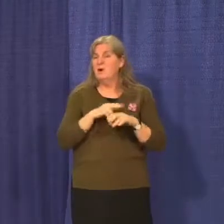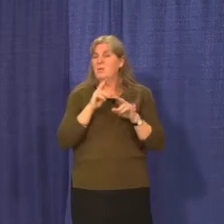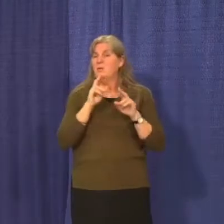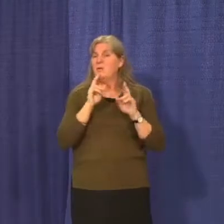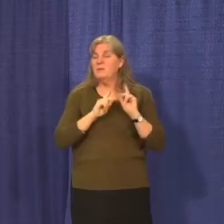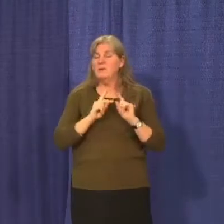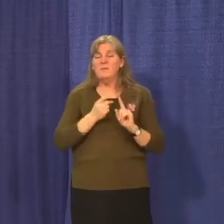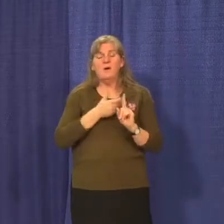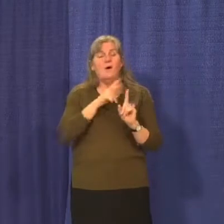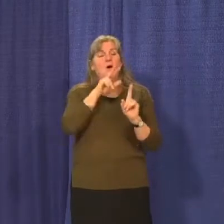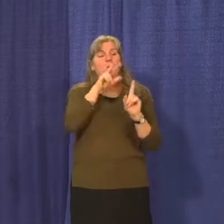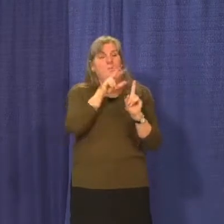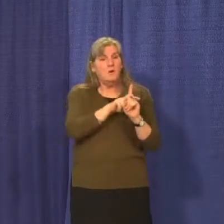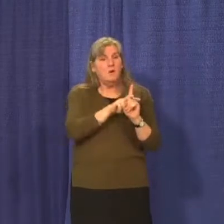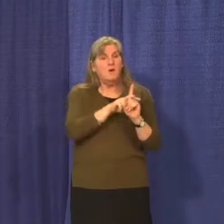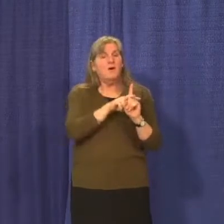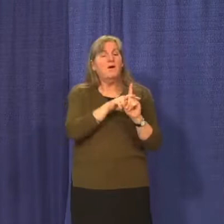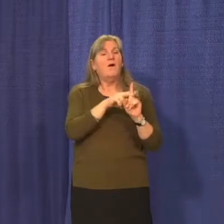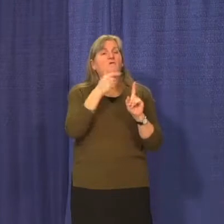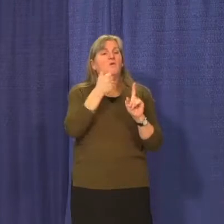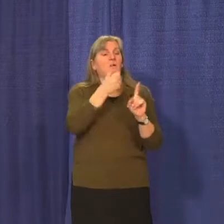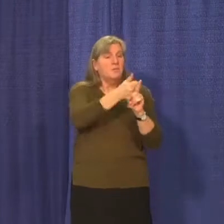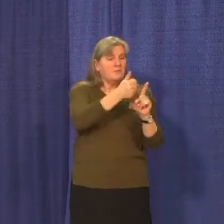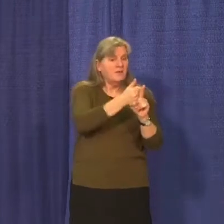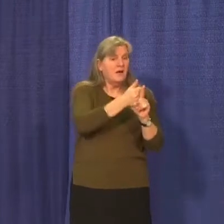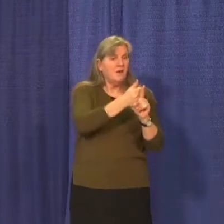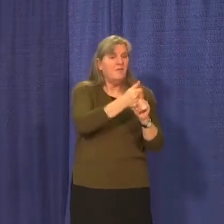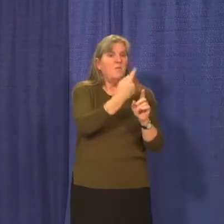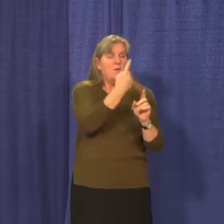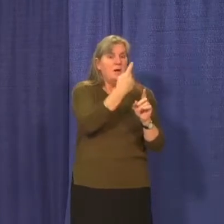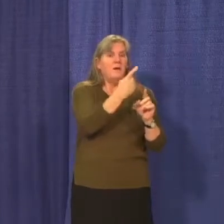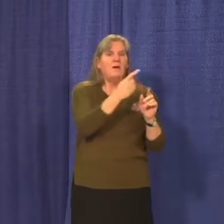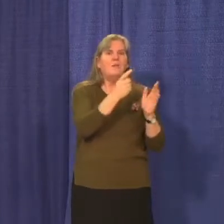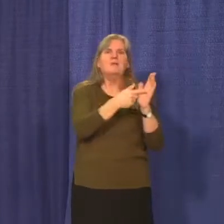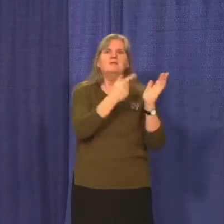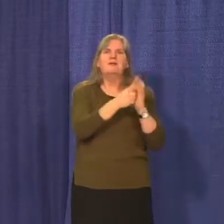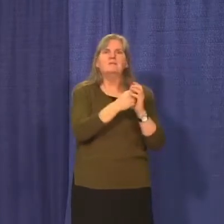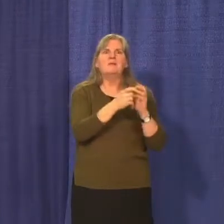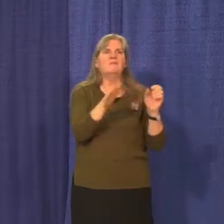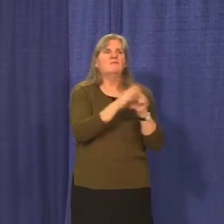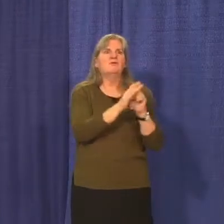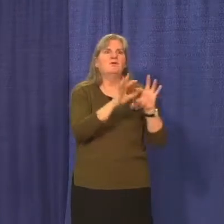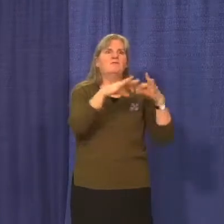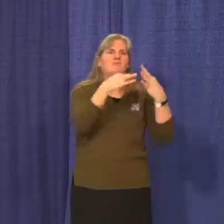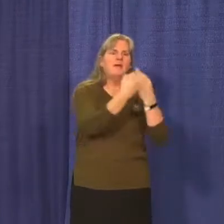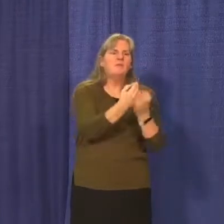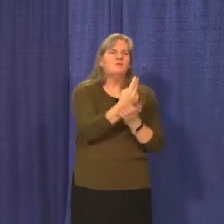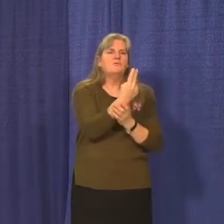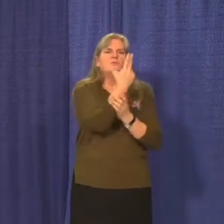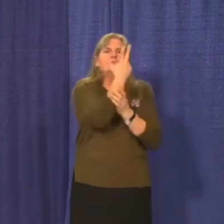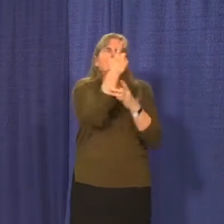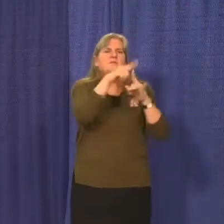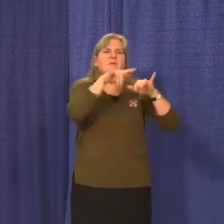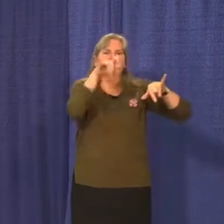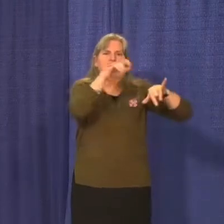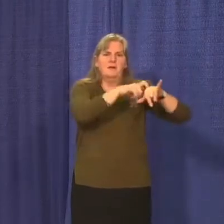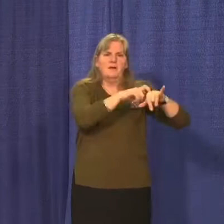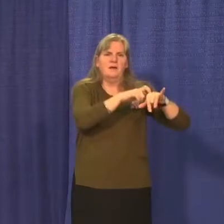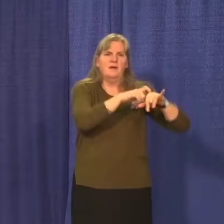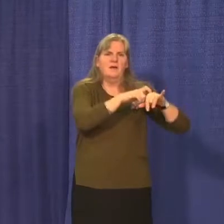booking for themselves and one slot but what they understood was often, a household would come and you might have two or three people coming for the